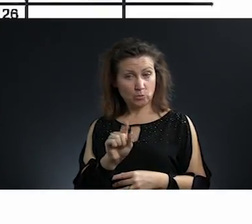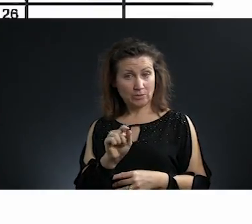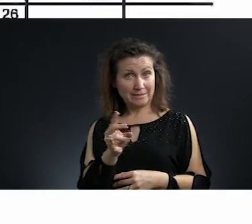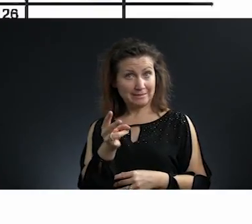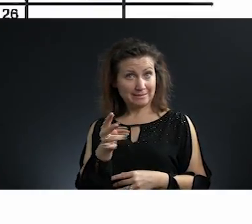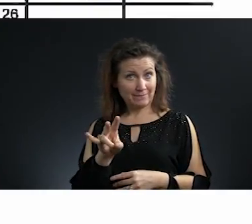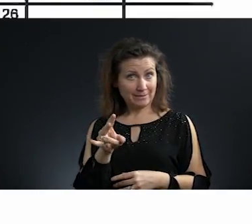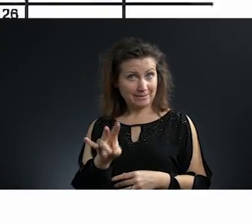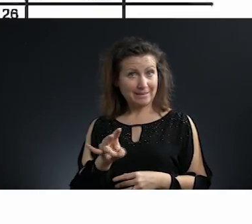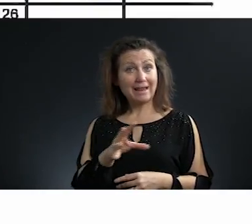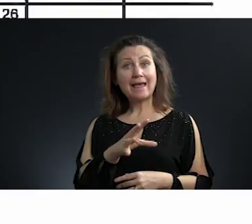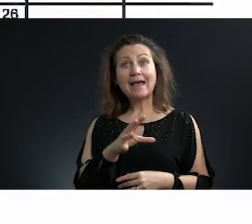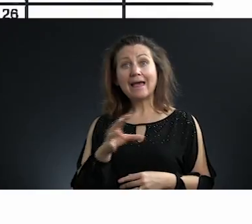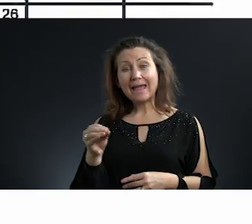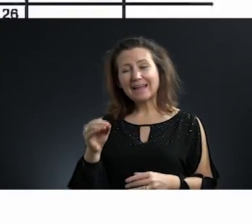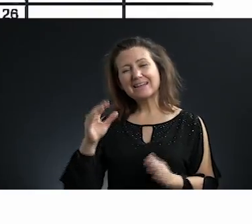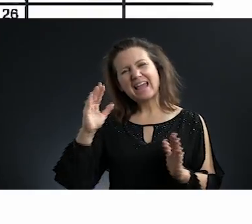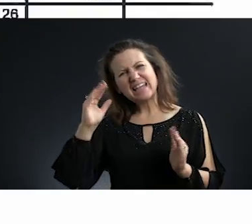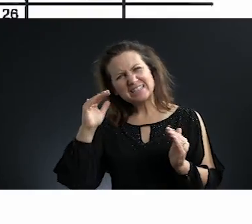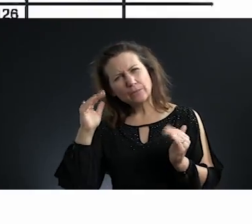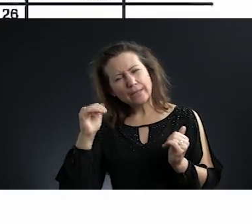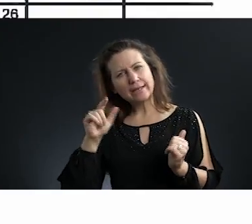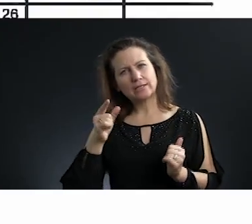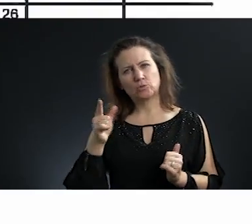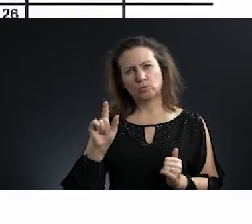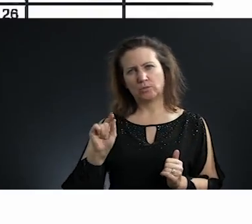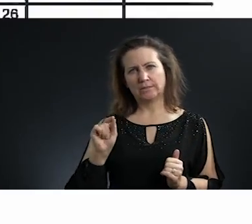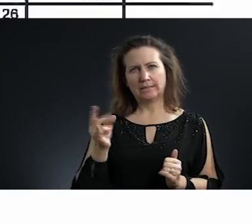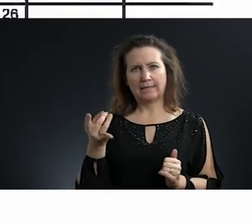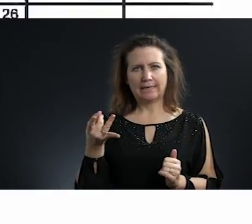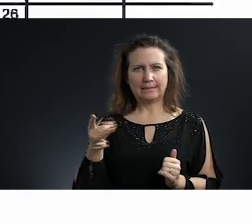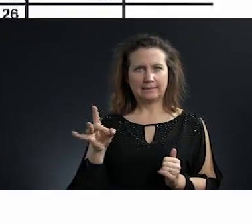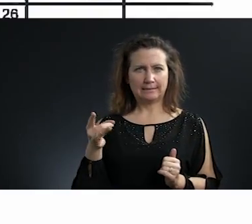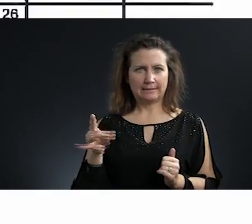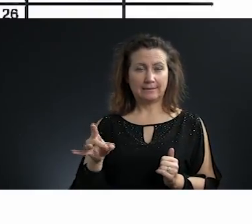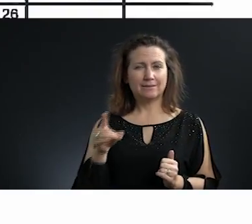2017 and the estimated 2018 you'll note also that